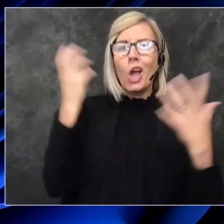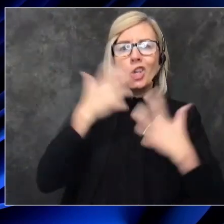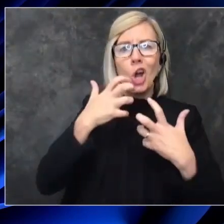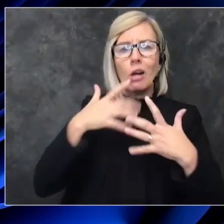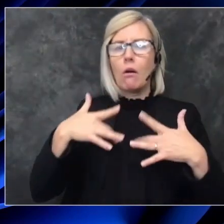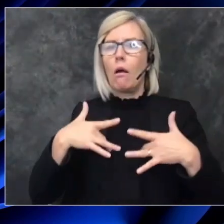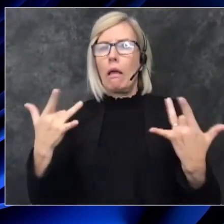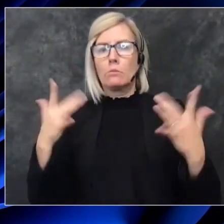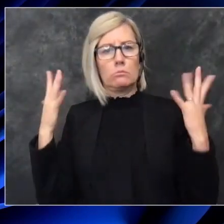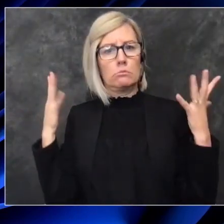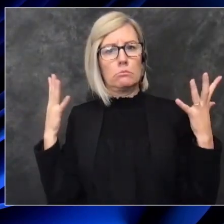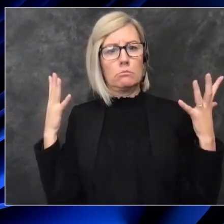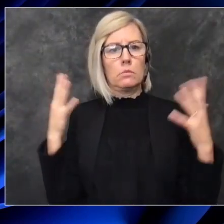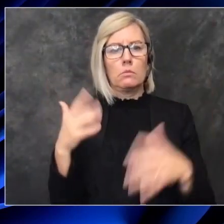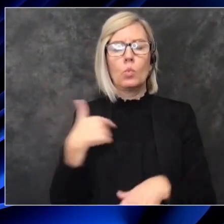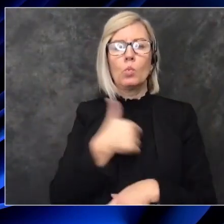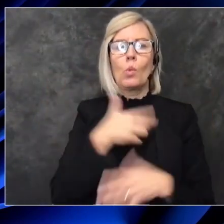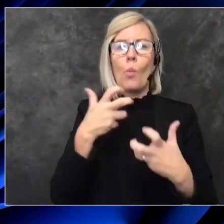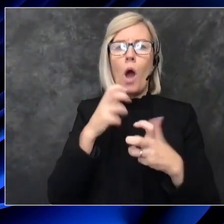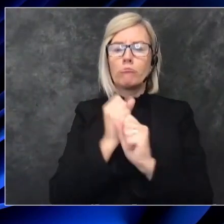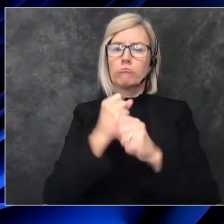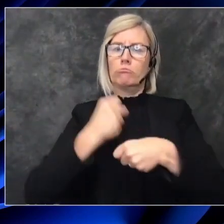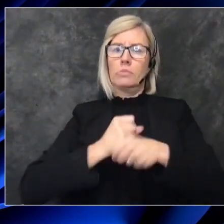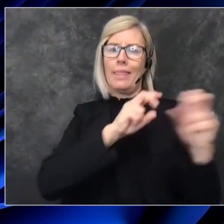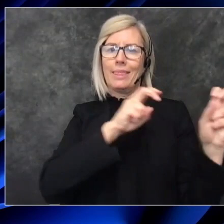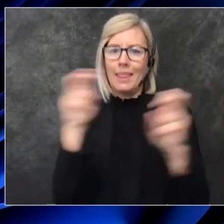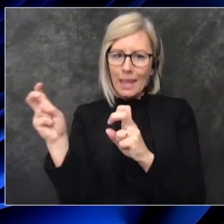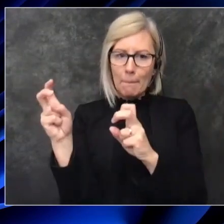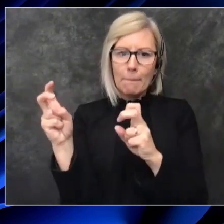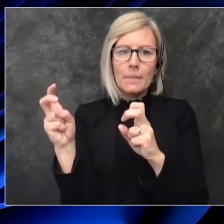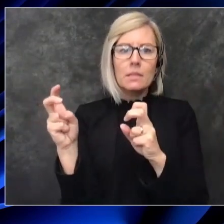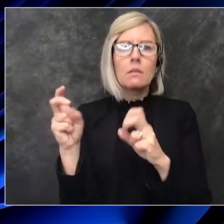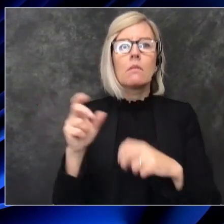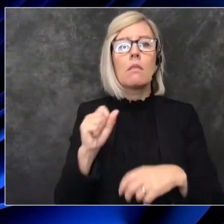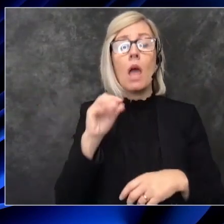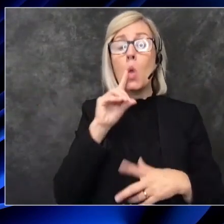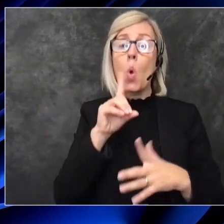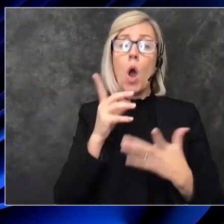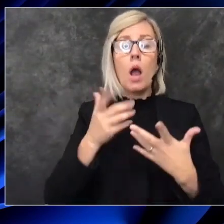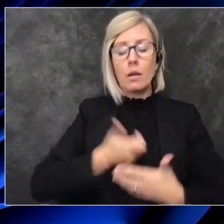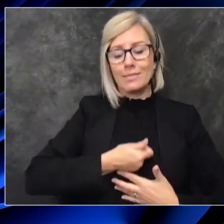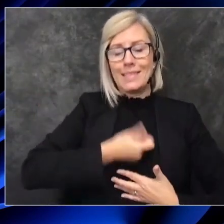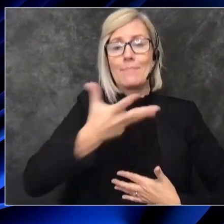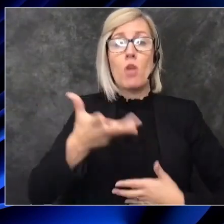We wanted to create some themes so this could be a place that users could express themselves. It feels fun.